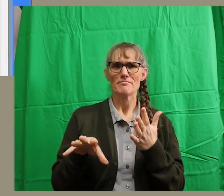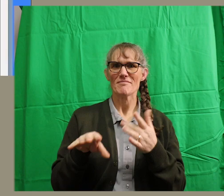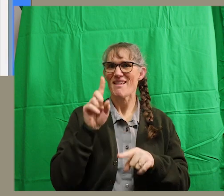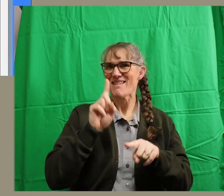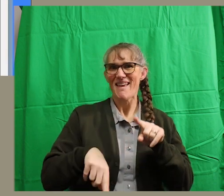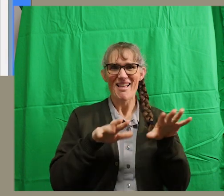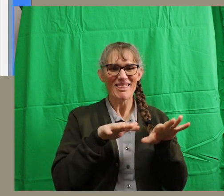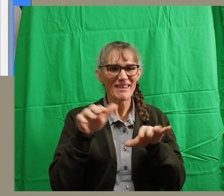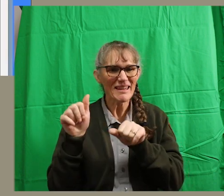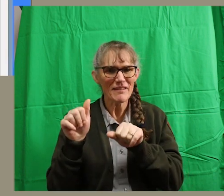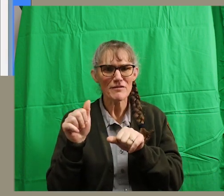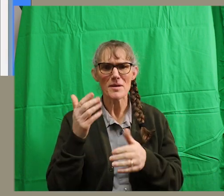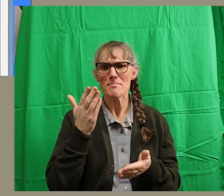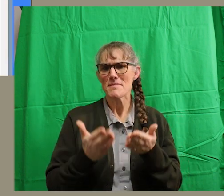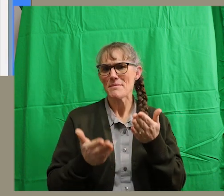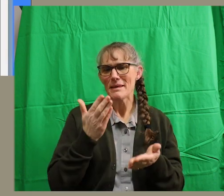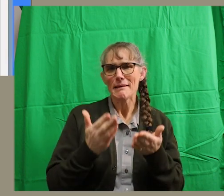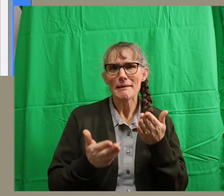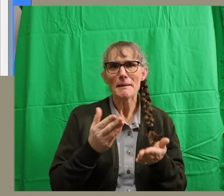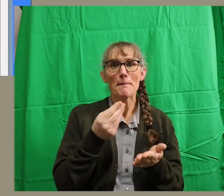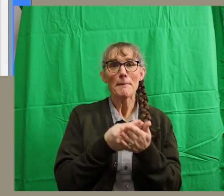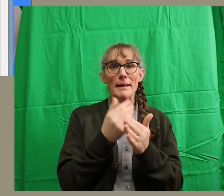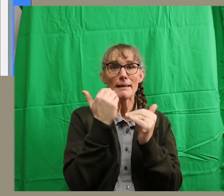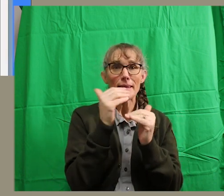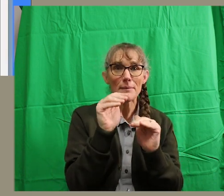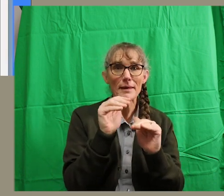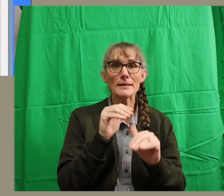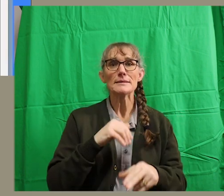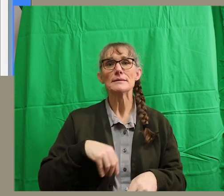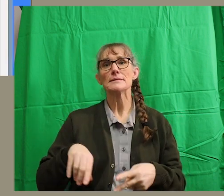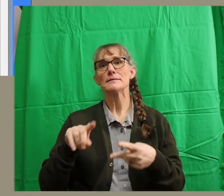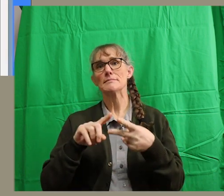who are unable to travel due to either financial difficulties